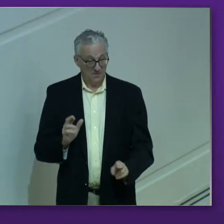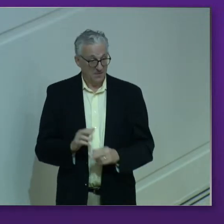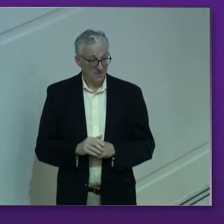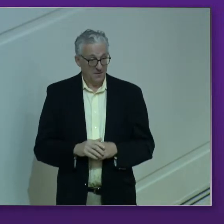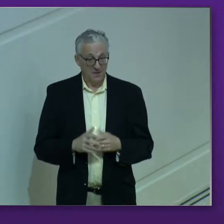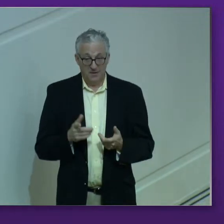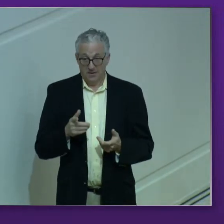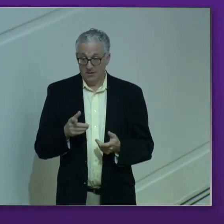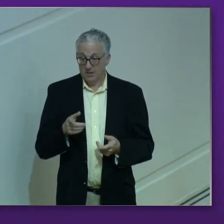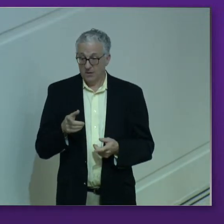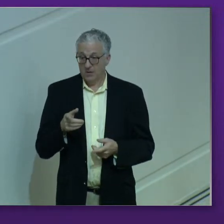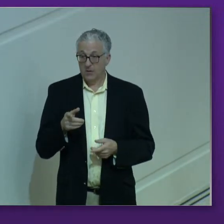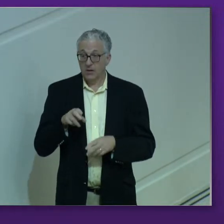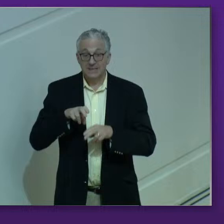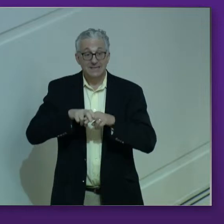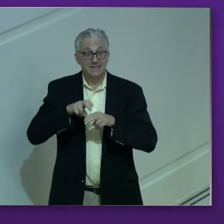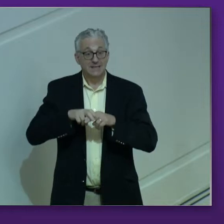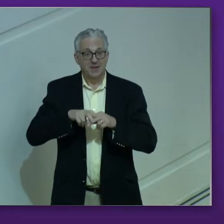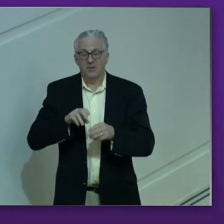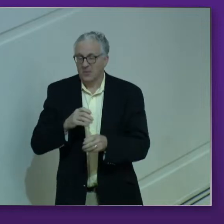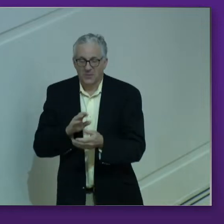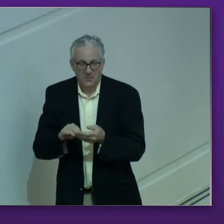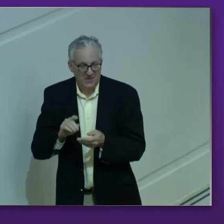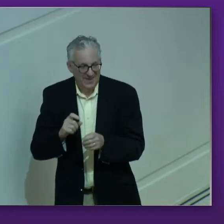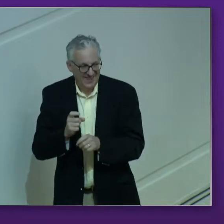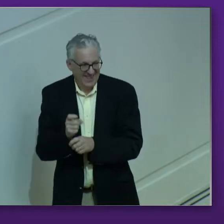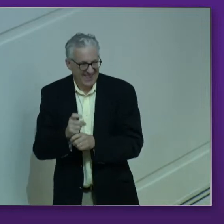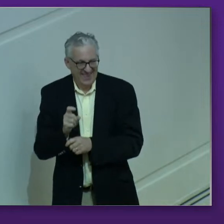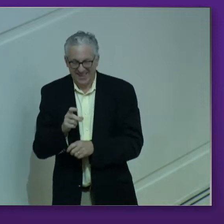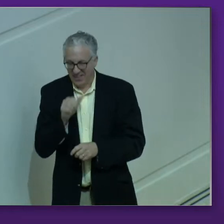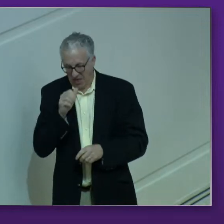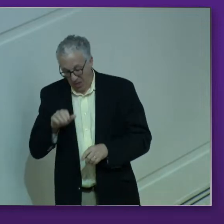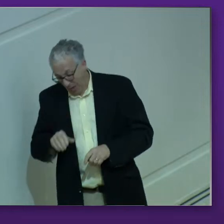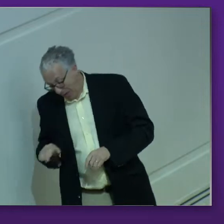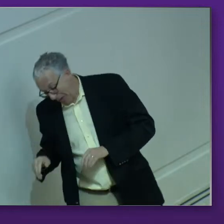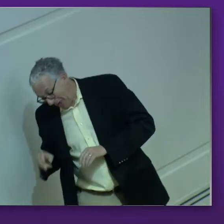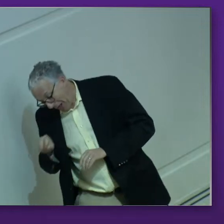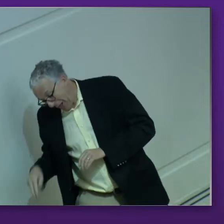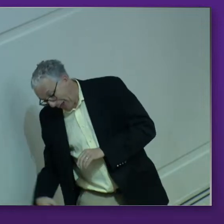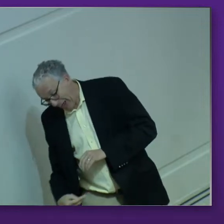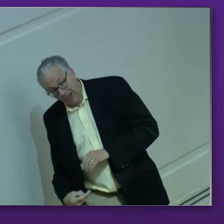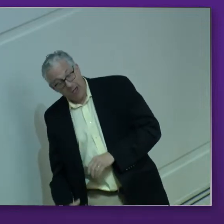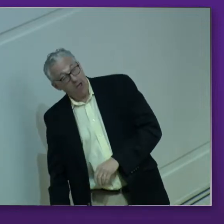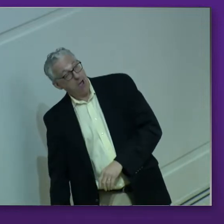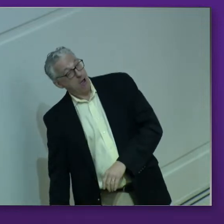NOW WHO IS READY FOR TREATS? ALL RIGHT LOOK UNDER ACCURACIES